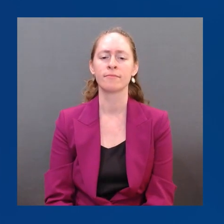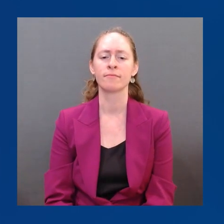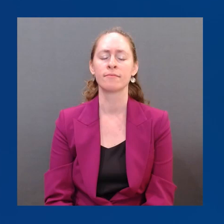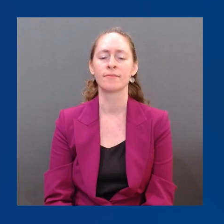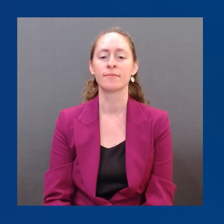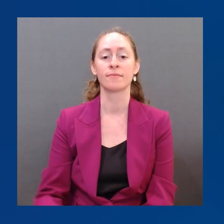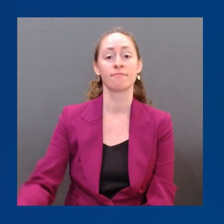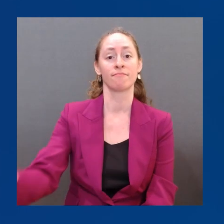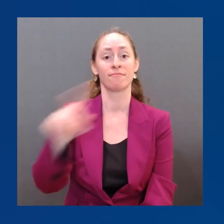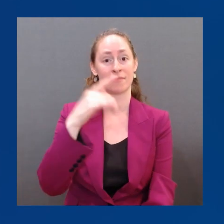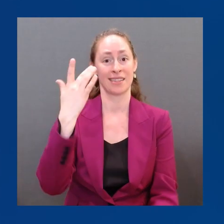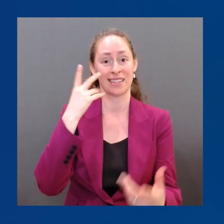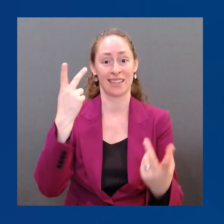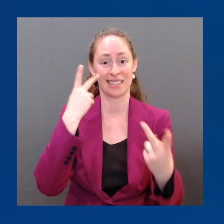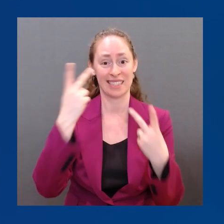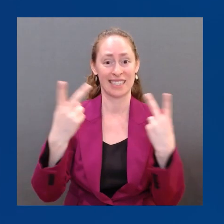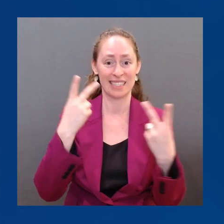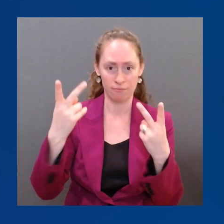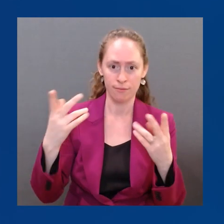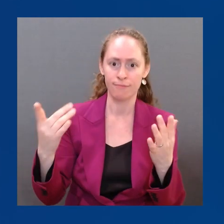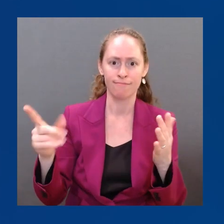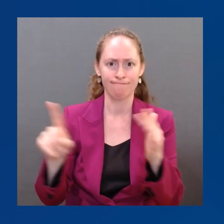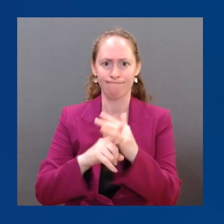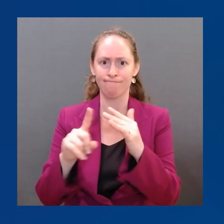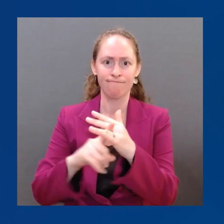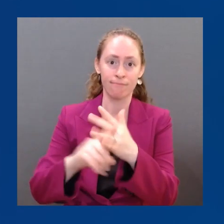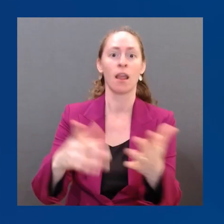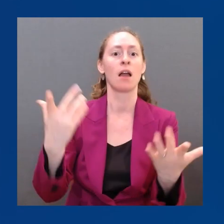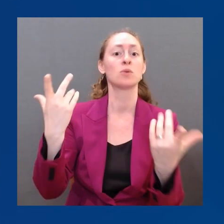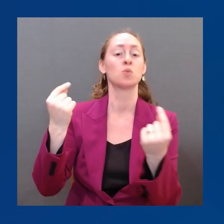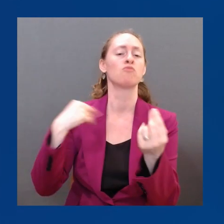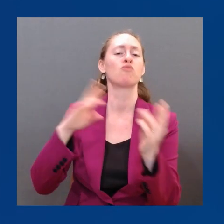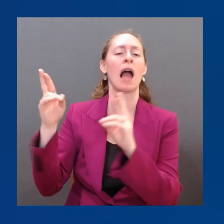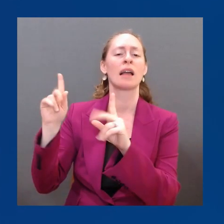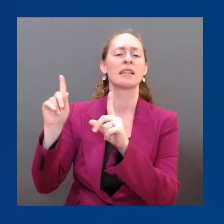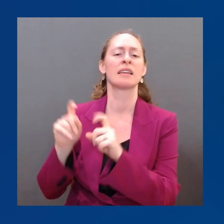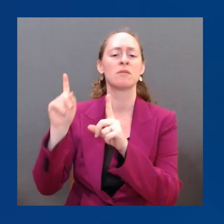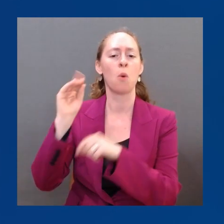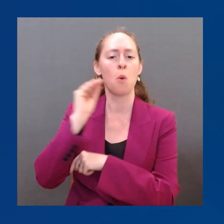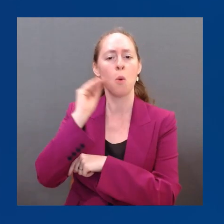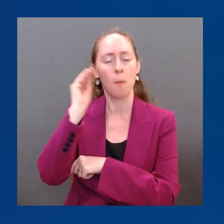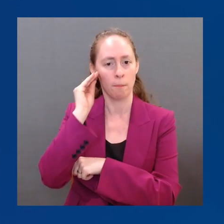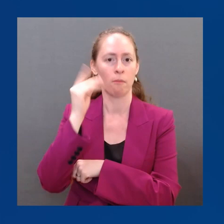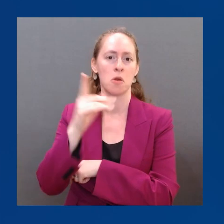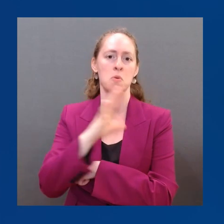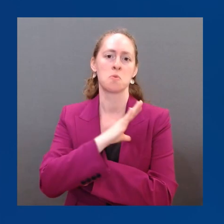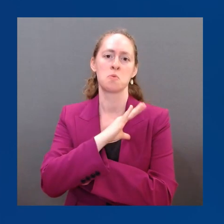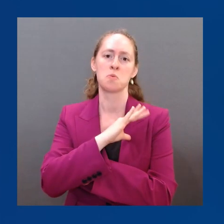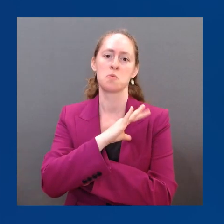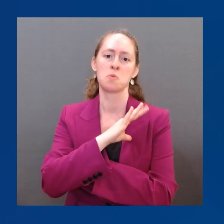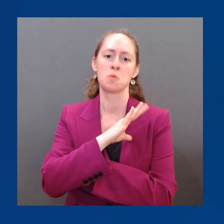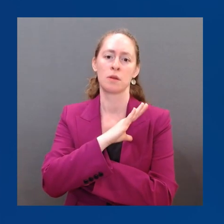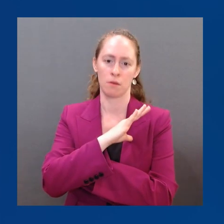is a very effective way of keeping infections down. You can test yourself before you go to a large gathering,